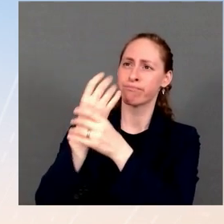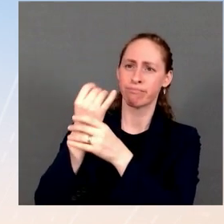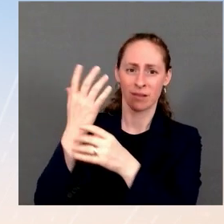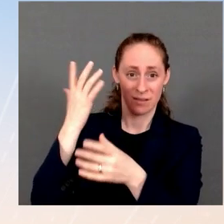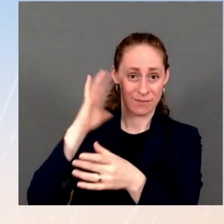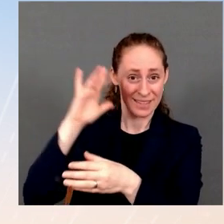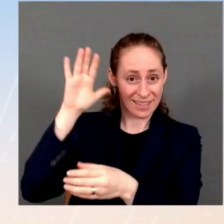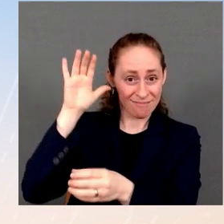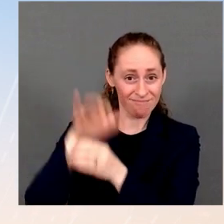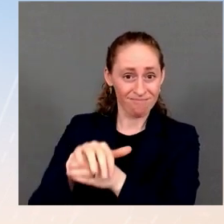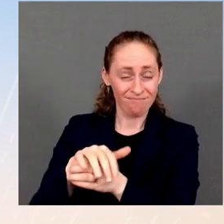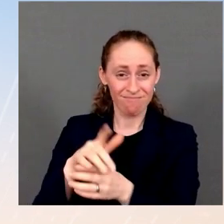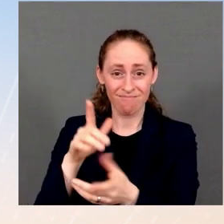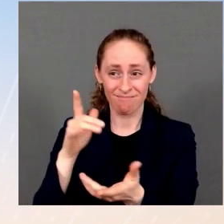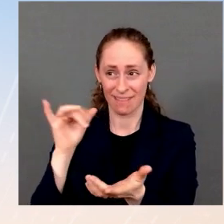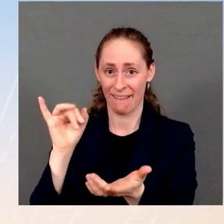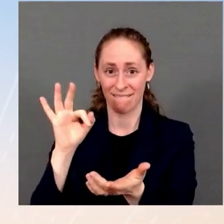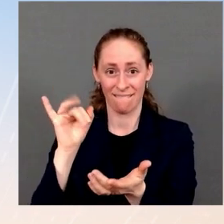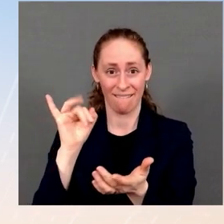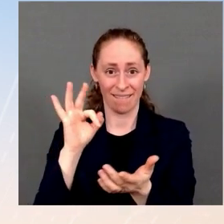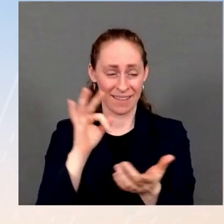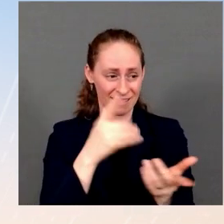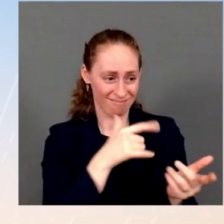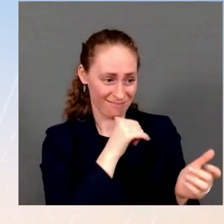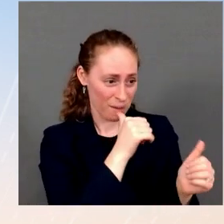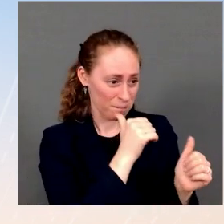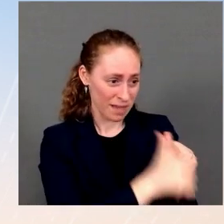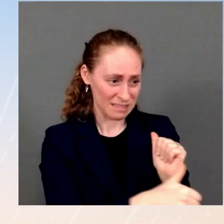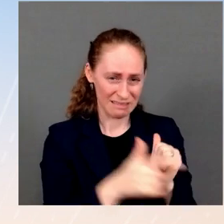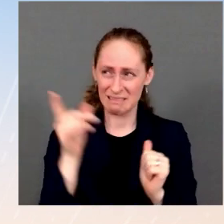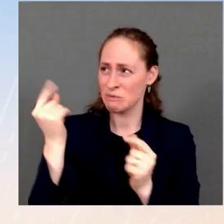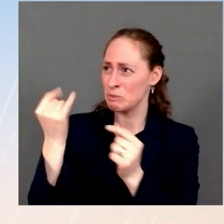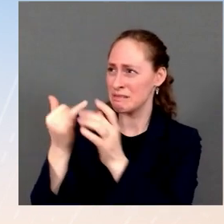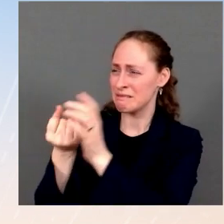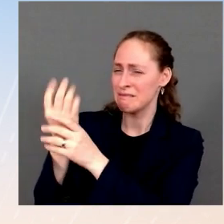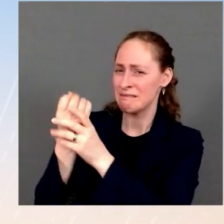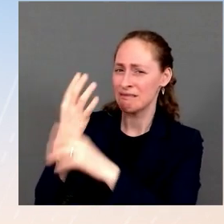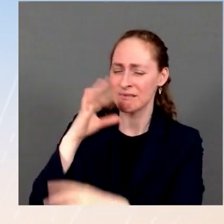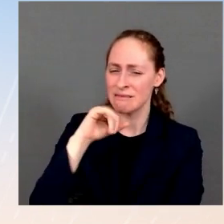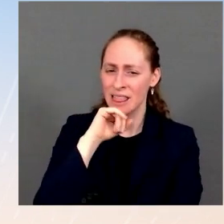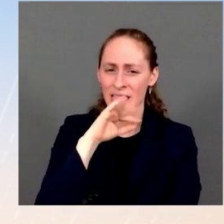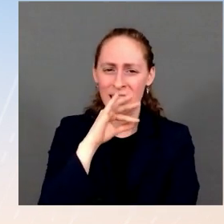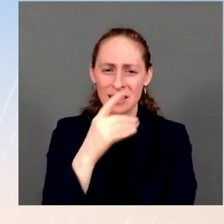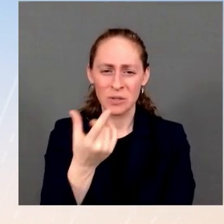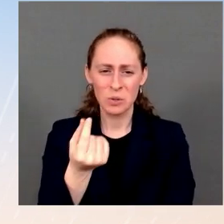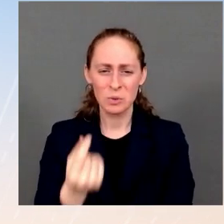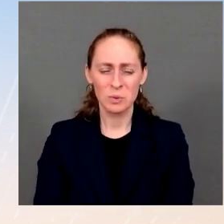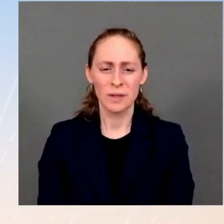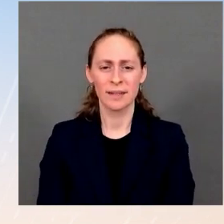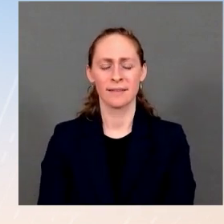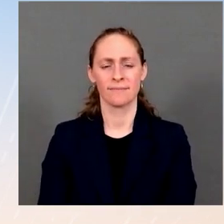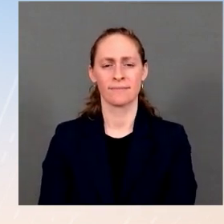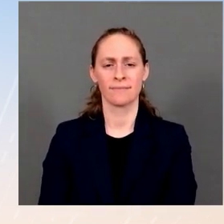reinforces the case for investing in America. Every dollar that we invest in this challenge